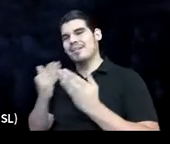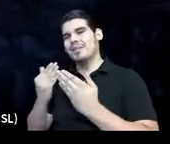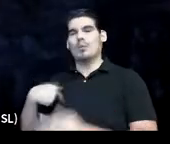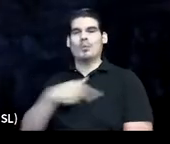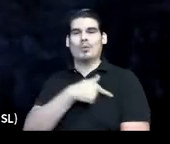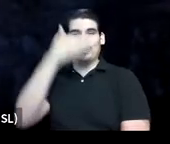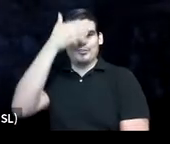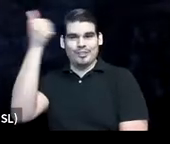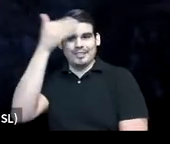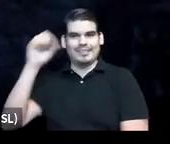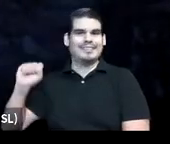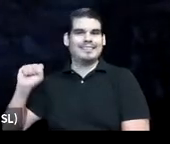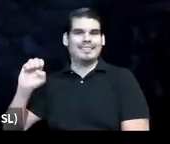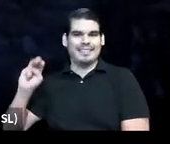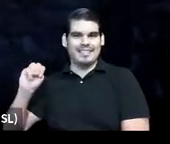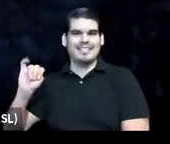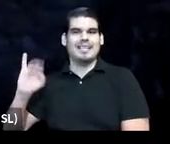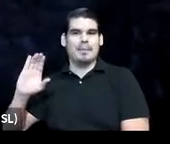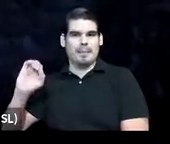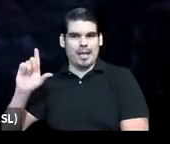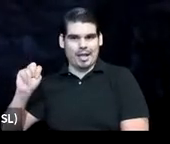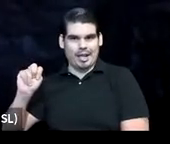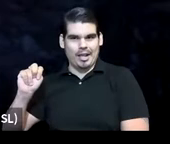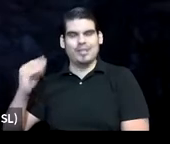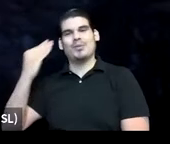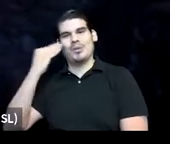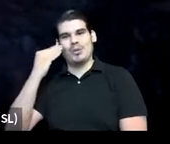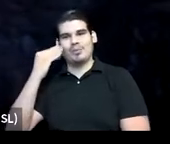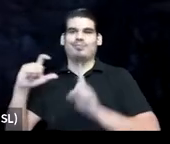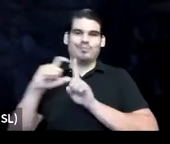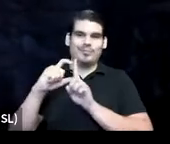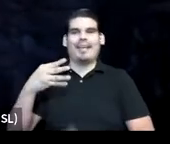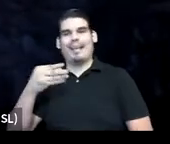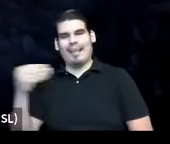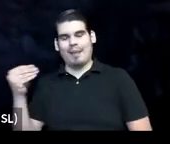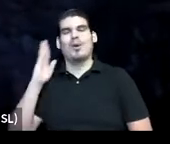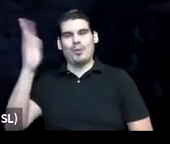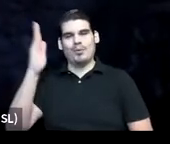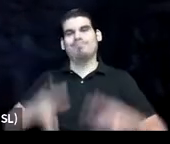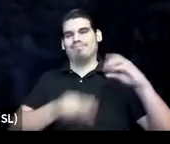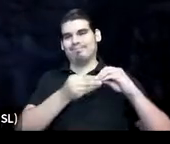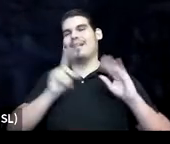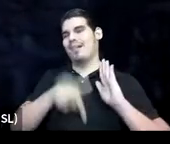Vice President: All right, thank you so much everyone for presenting this, this looks great and I know this resolution already even got its resolves